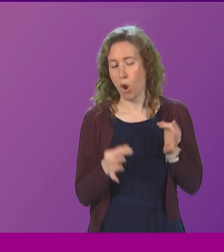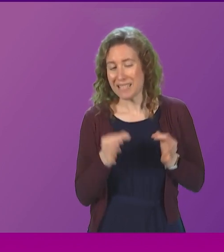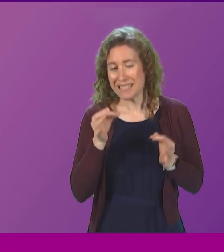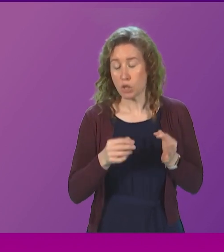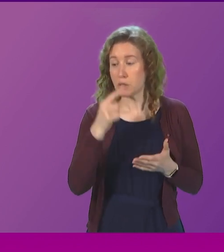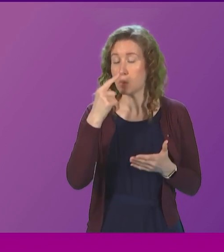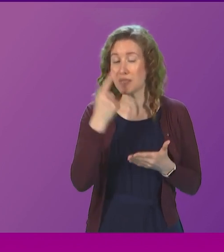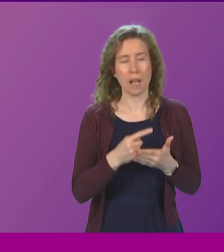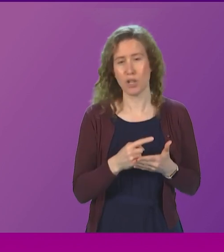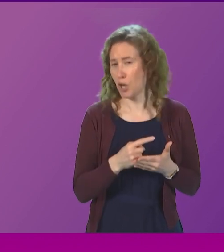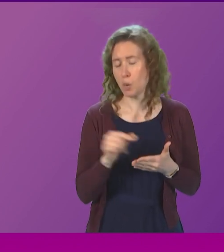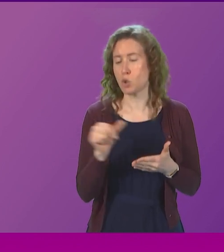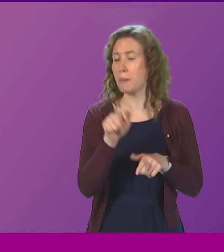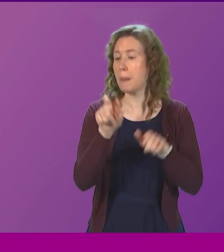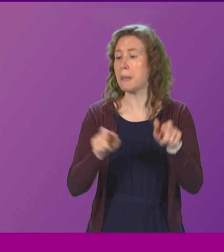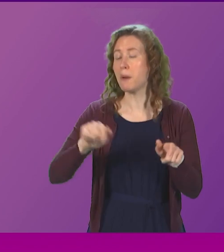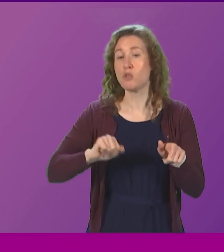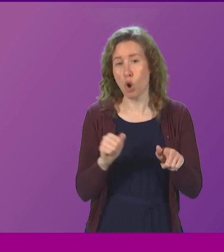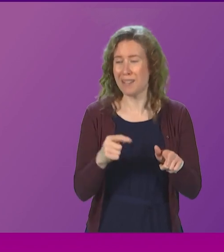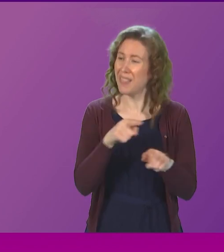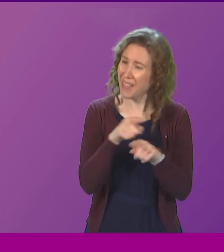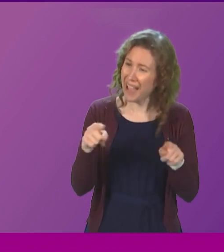Of course, time and time again, they have chosen the SNP to lead the Scottish Government.